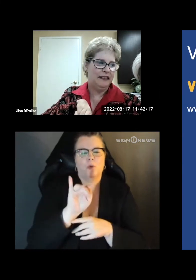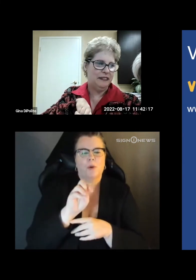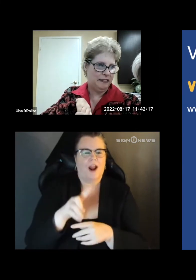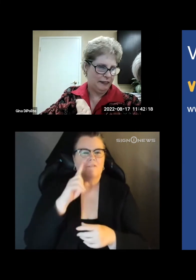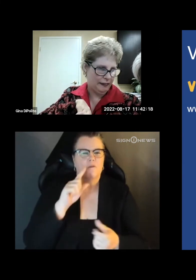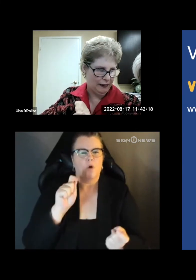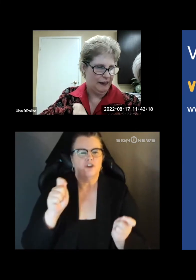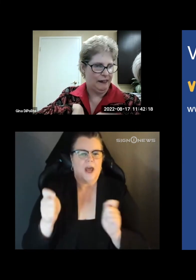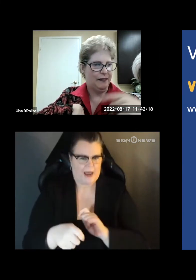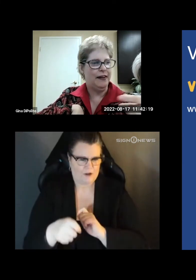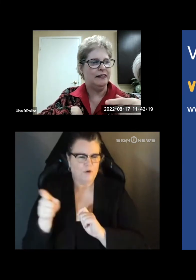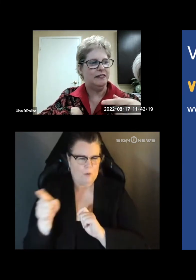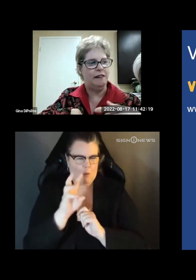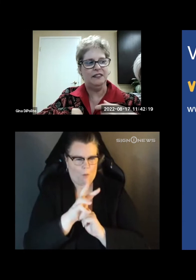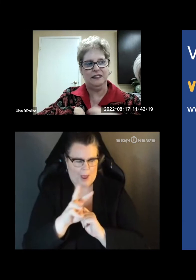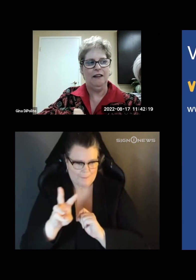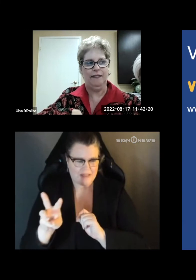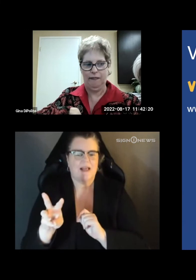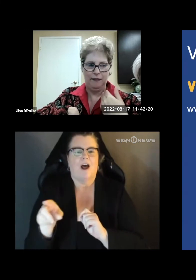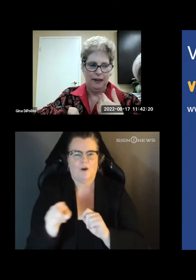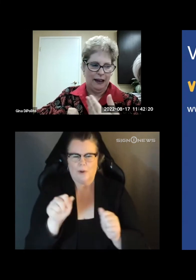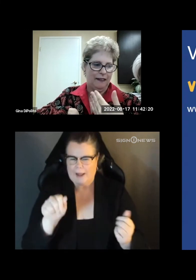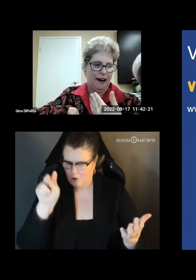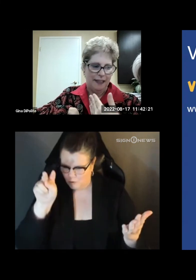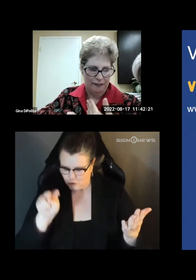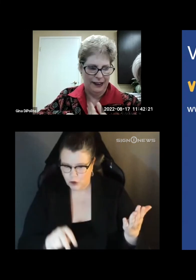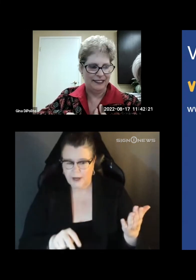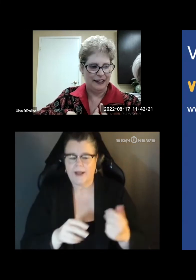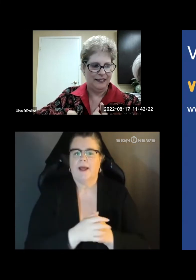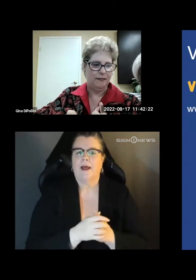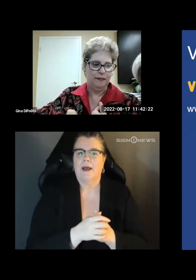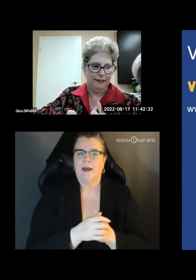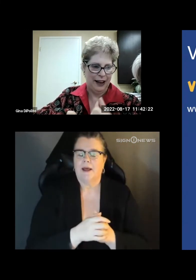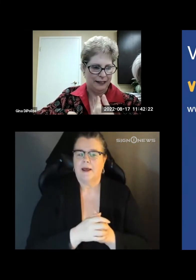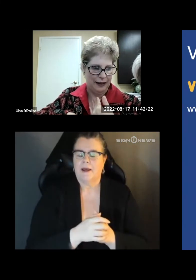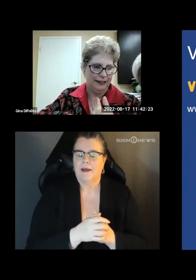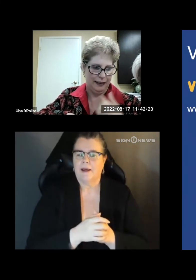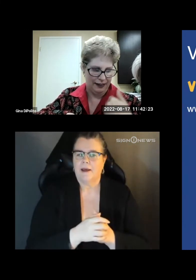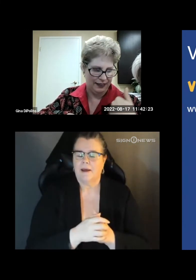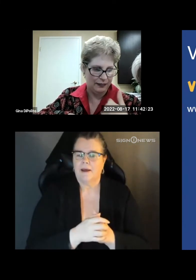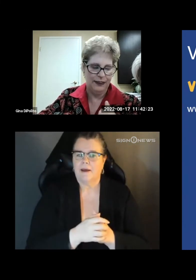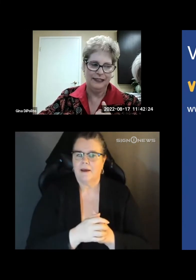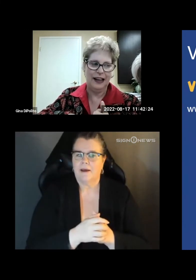this Monday